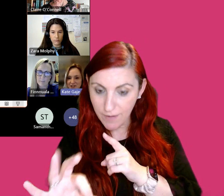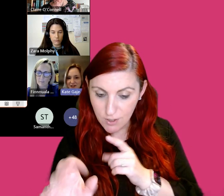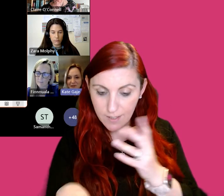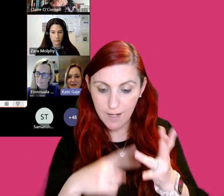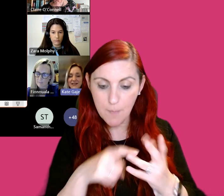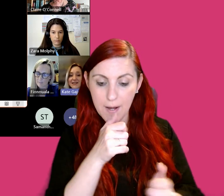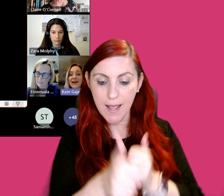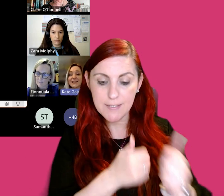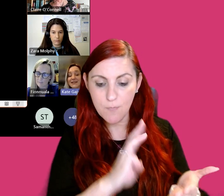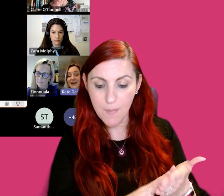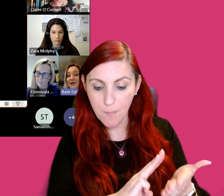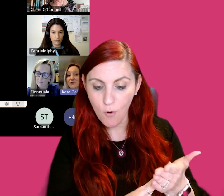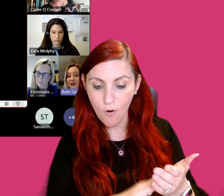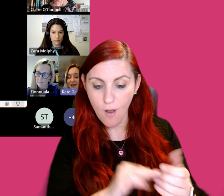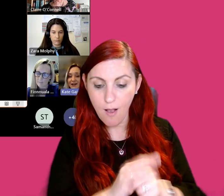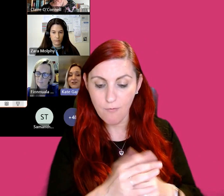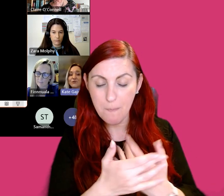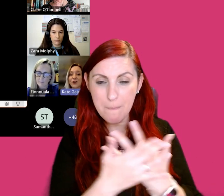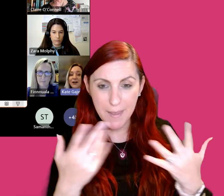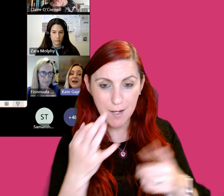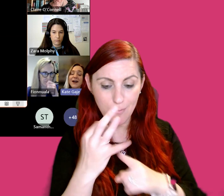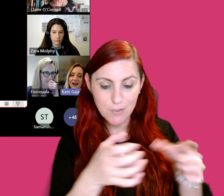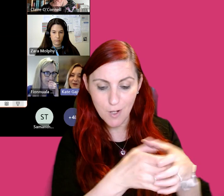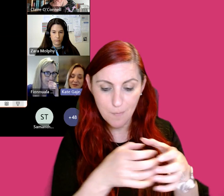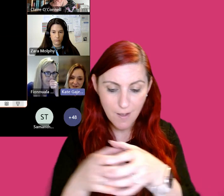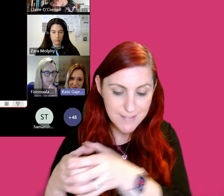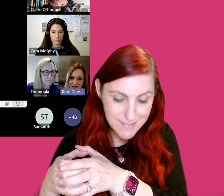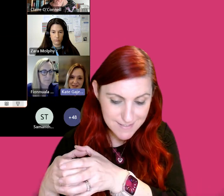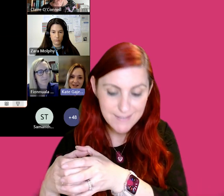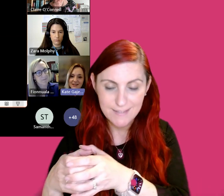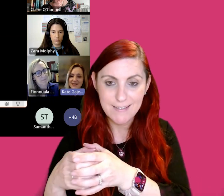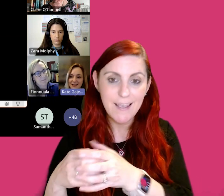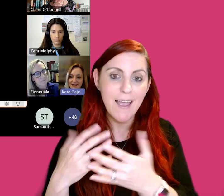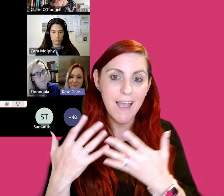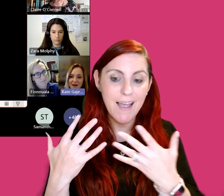professional bodies and now I'm really lucky to work H with diabetes Island as a clinical